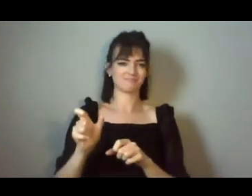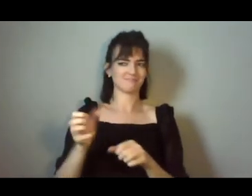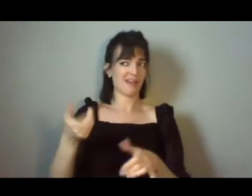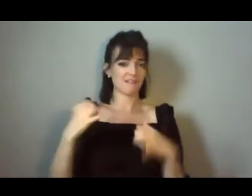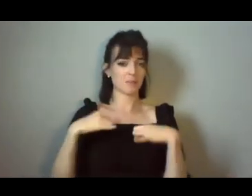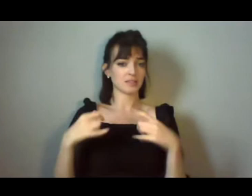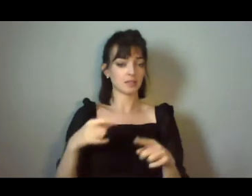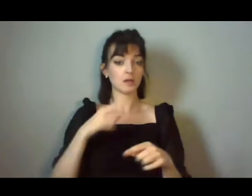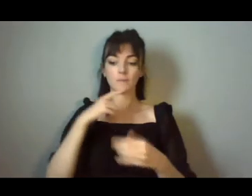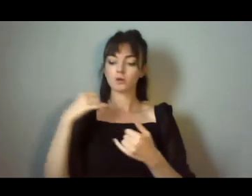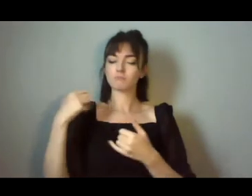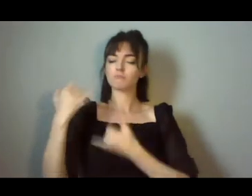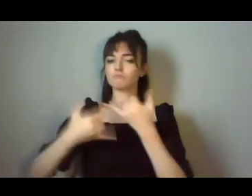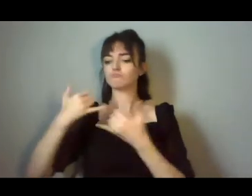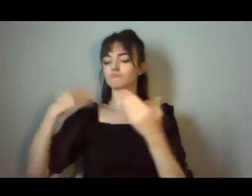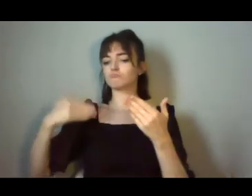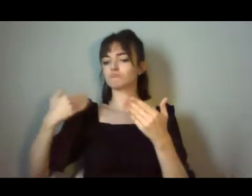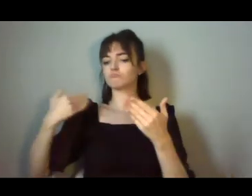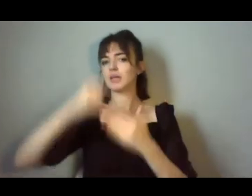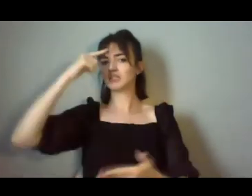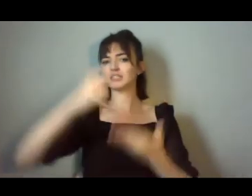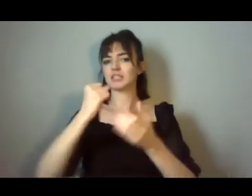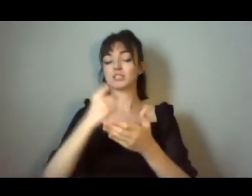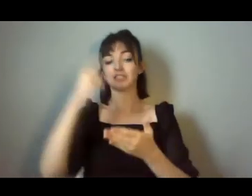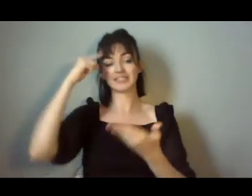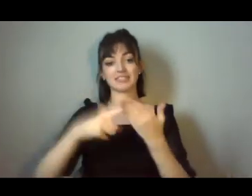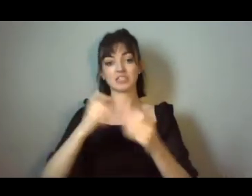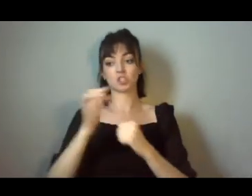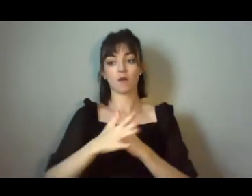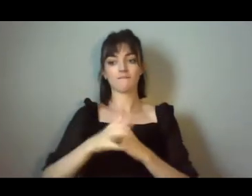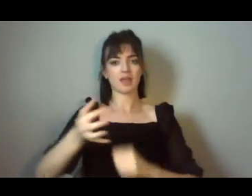of whether someone had or had not capacity shifted away from the doctor's decision to read